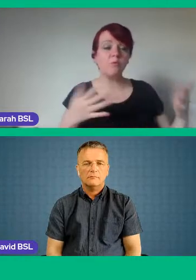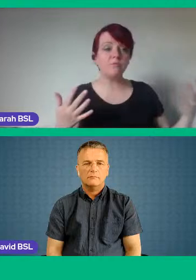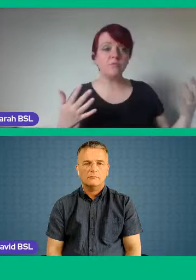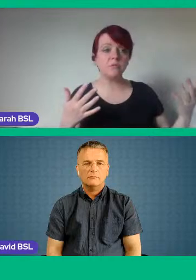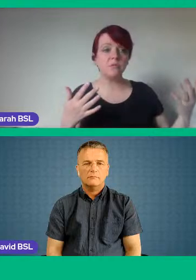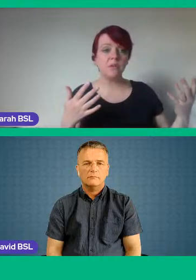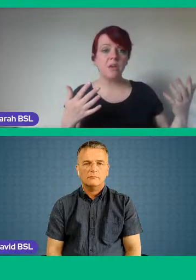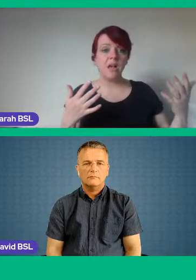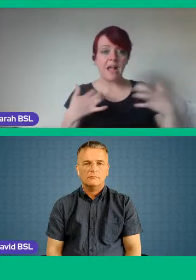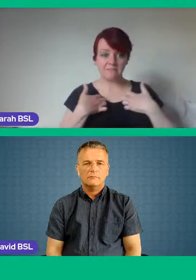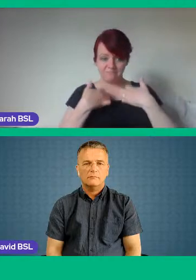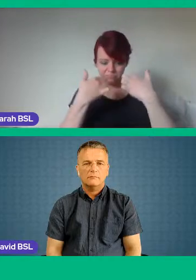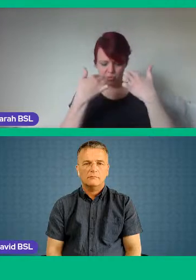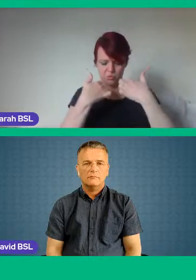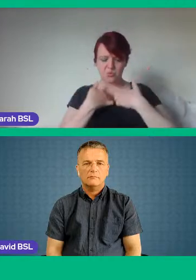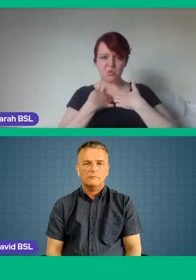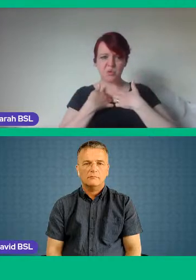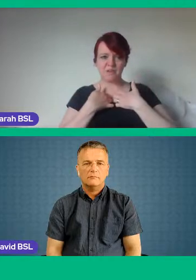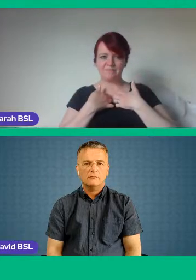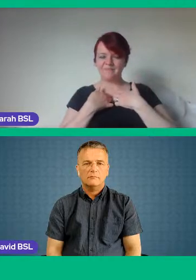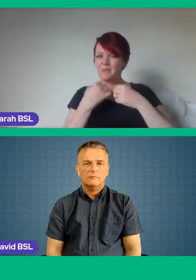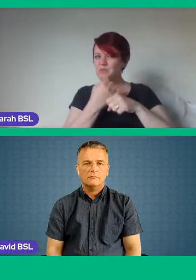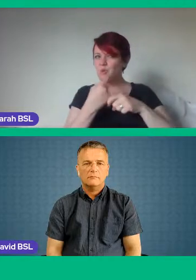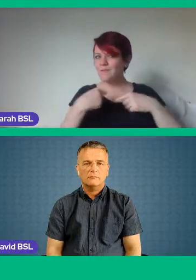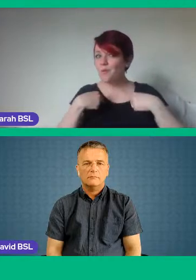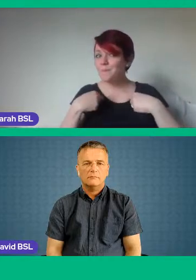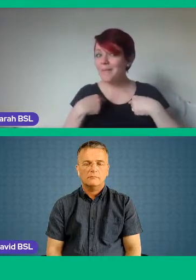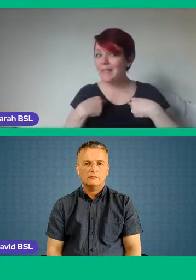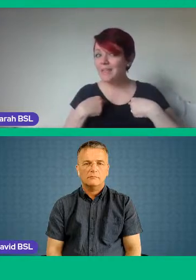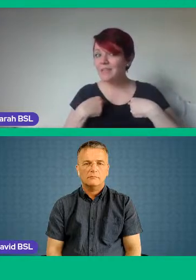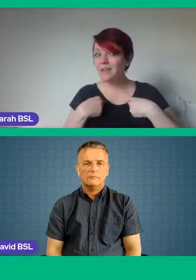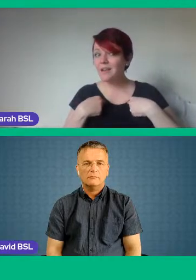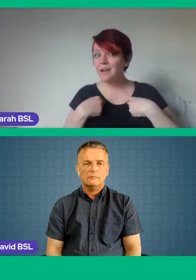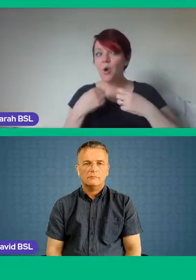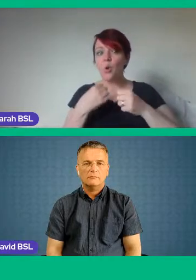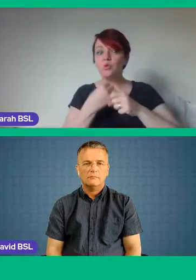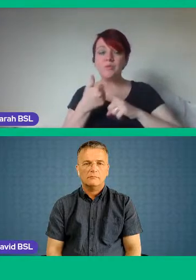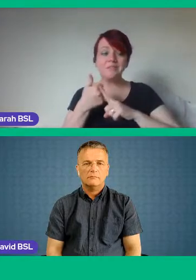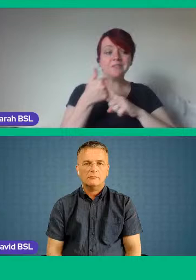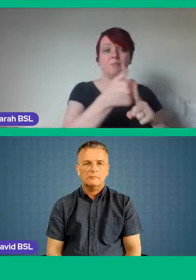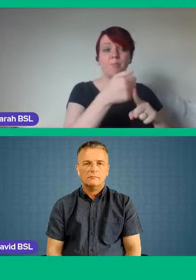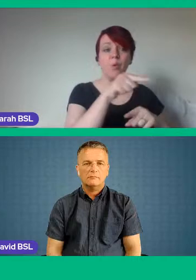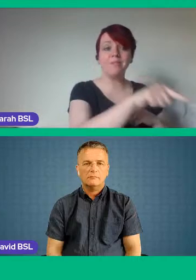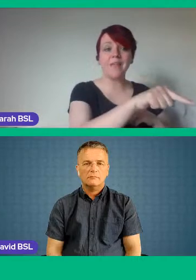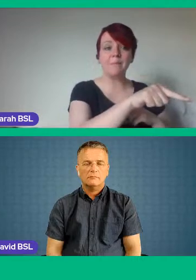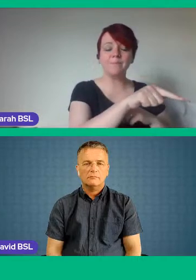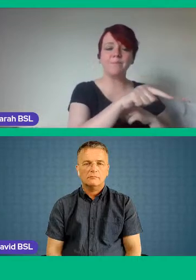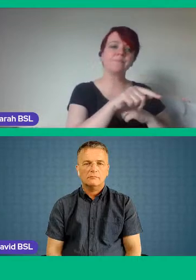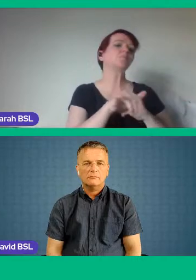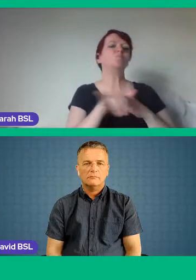Asking the really brutal questions of yourself as well, my doing this for me? Or am I doing it as.